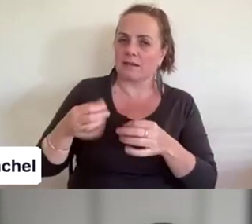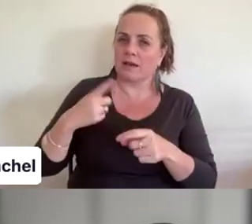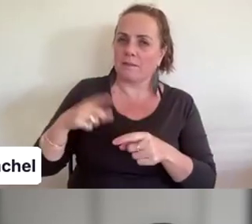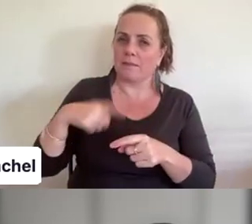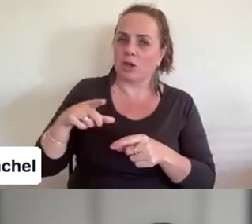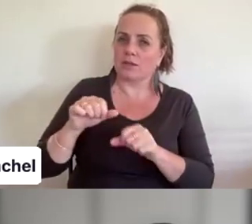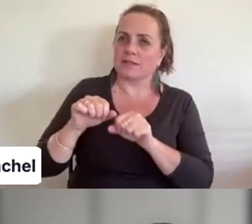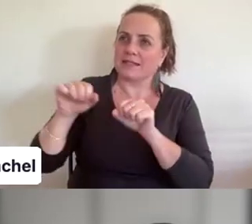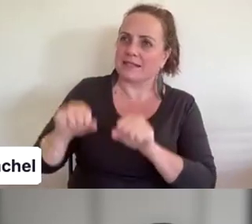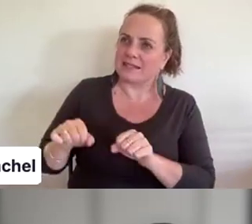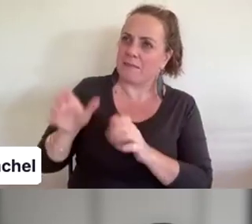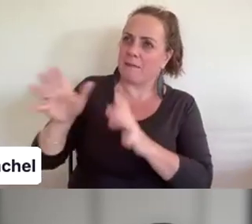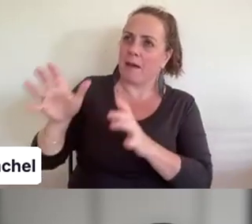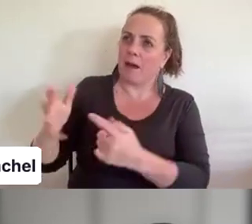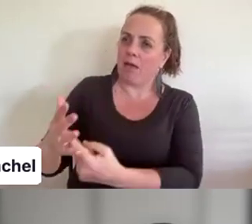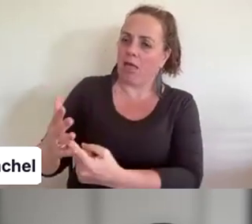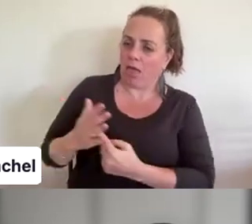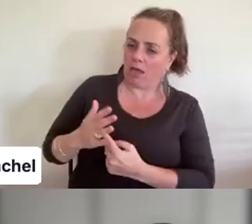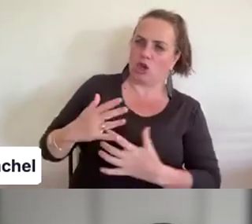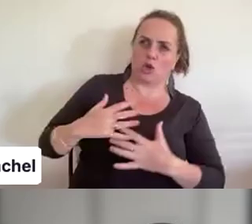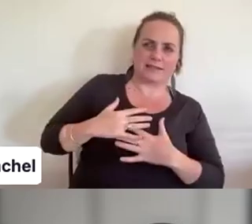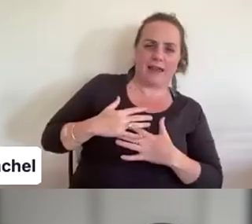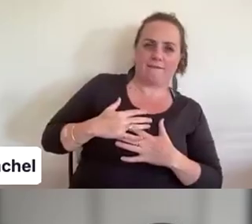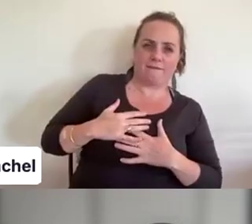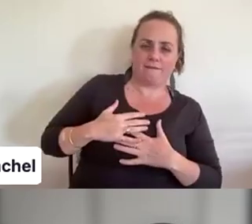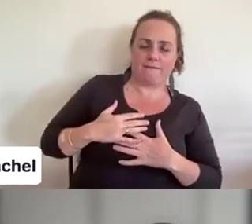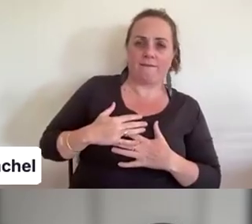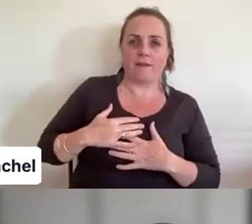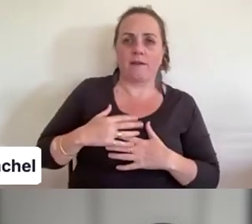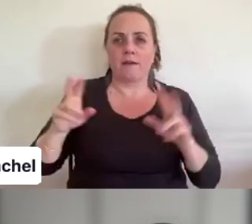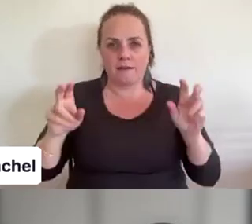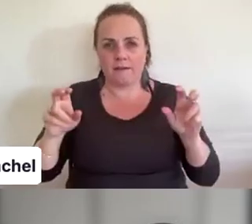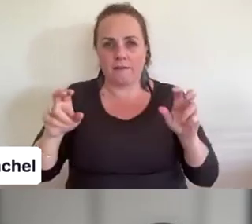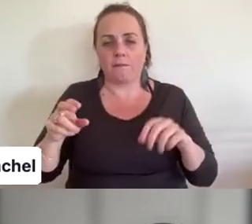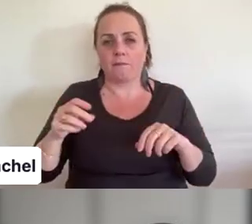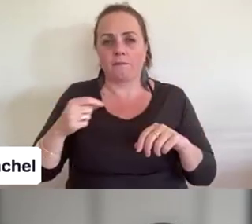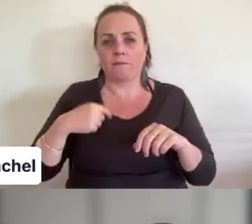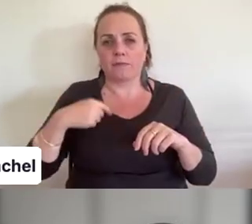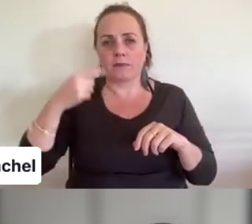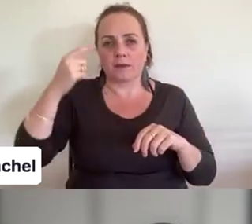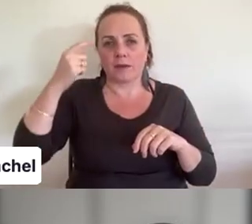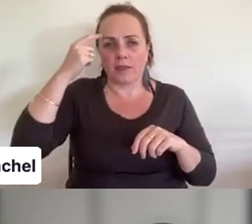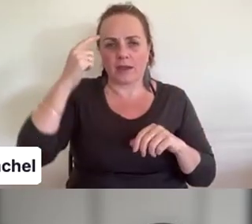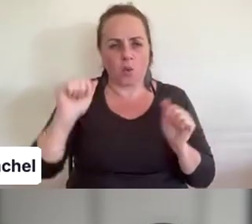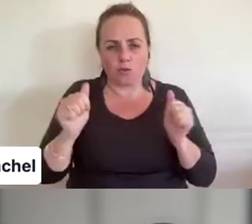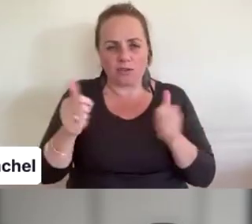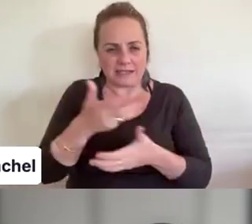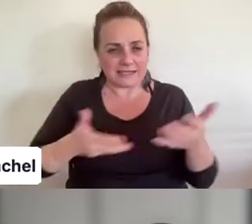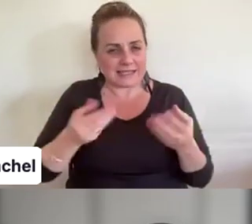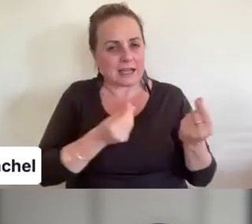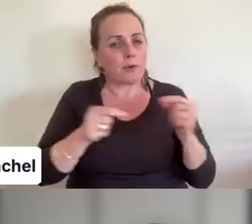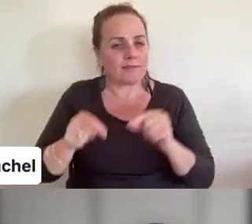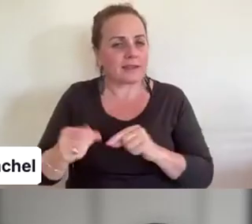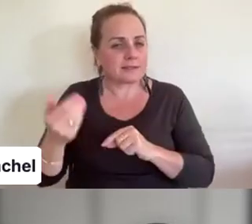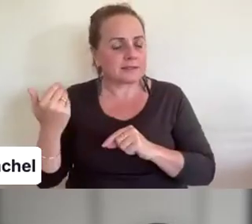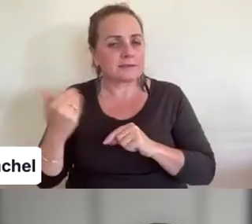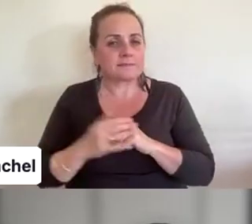nature and I think it speaks to core of some of the things that has been already discussed.